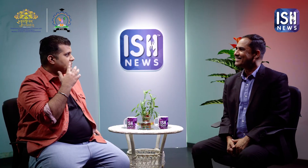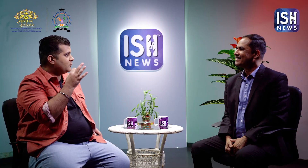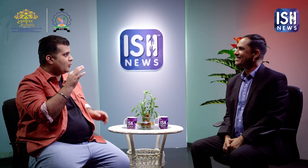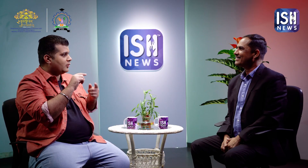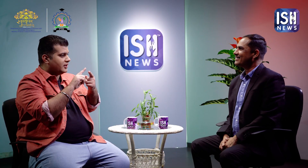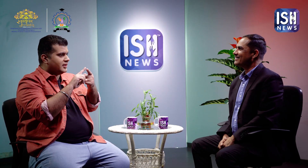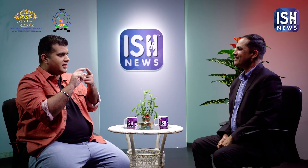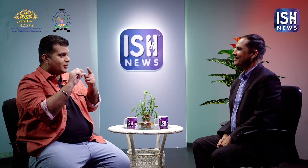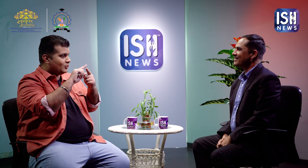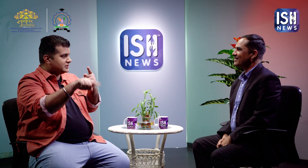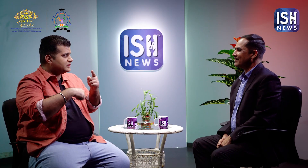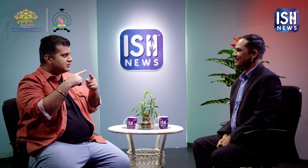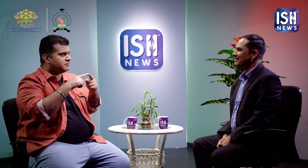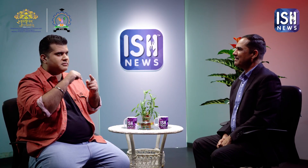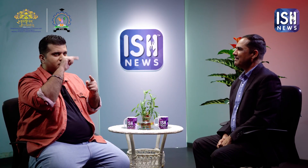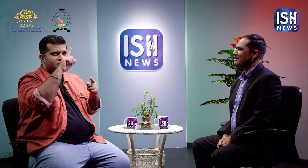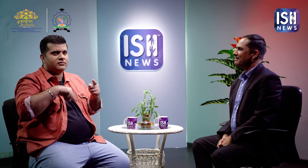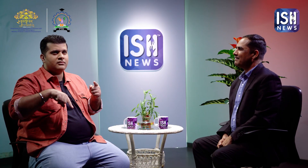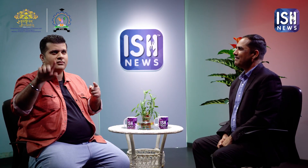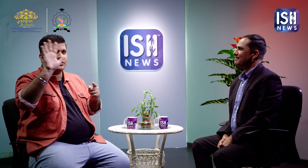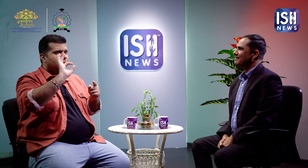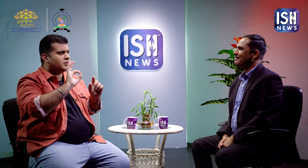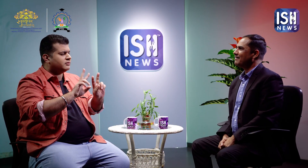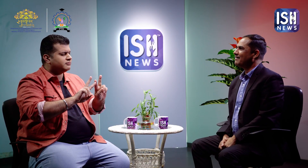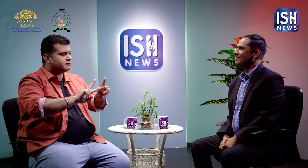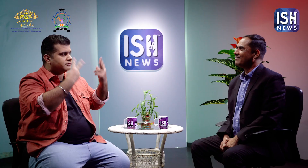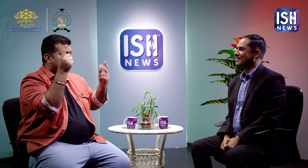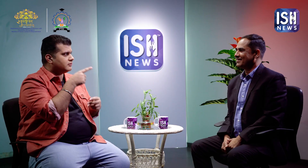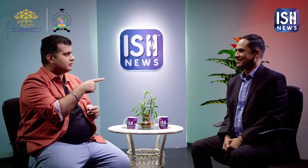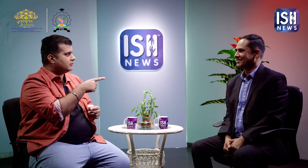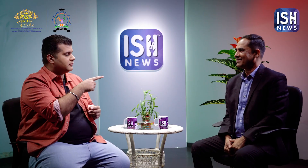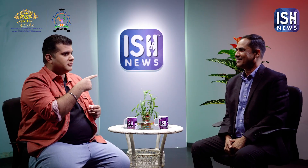I see that your 'Eco-system' is truly unique, something we don’t see in any other Deaf schools across India.